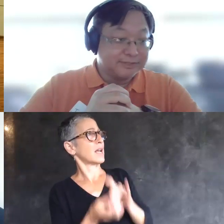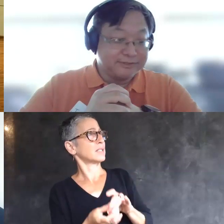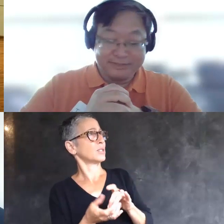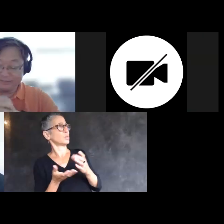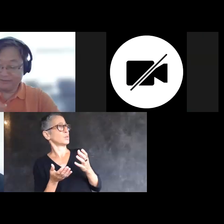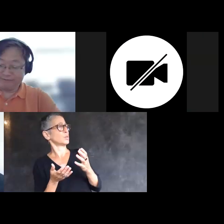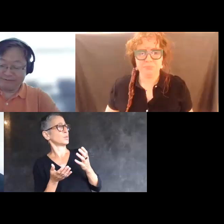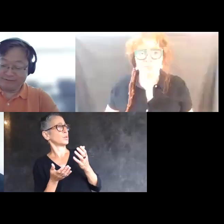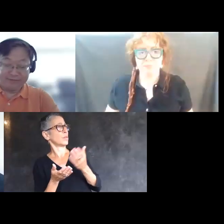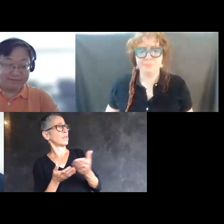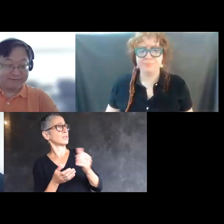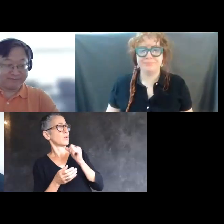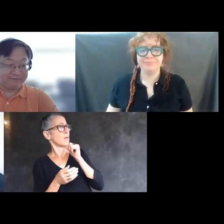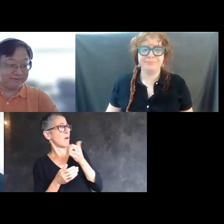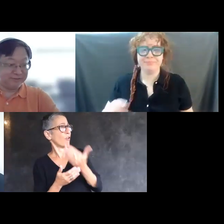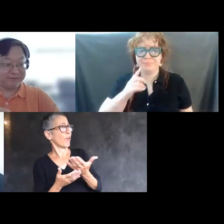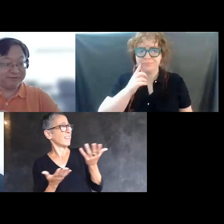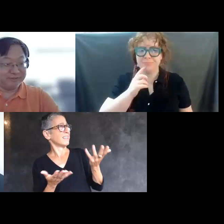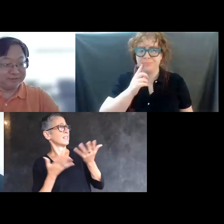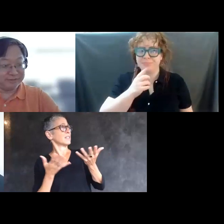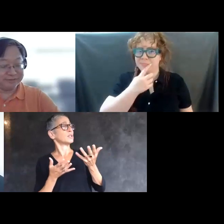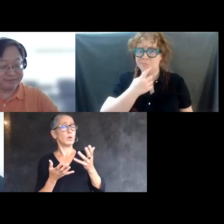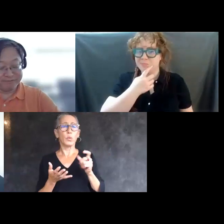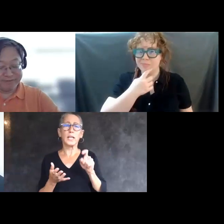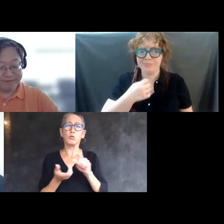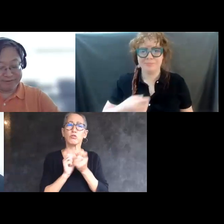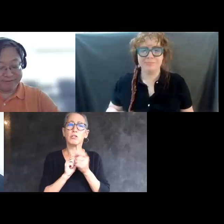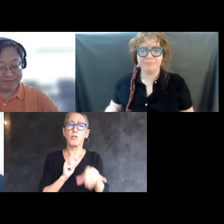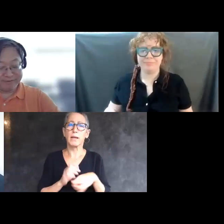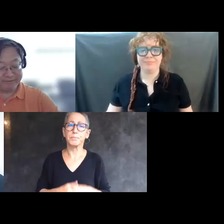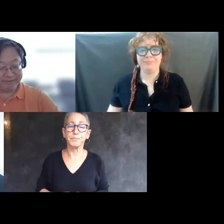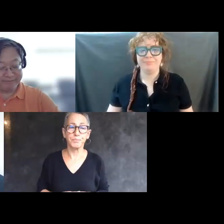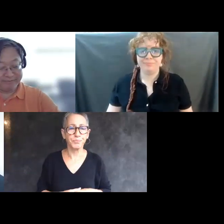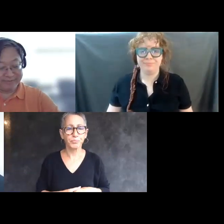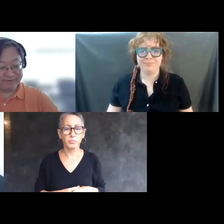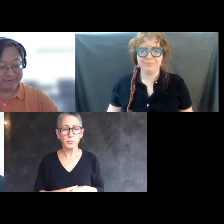Thank you all for for sharing your insights around everything.